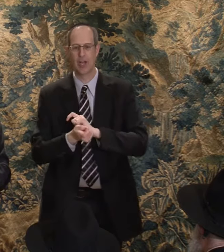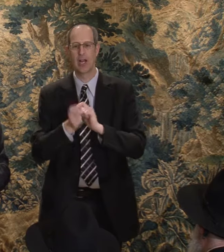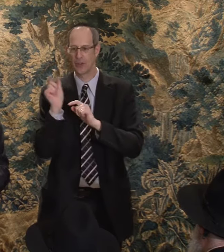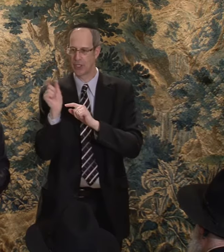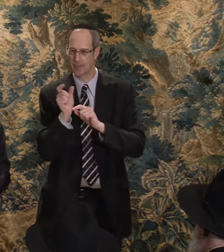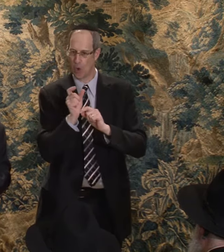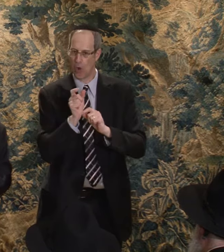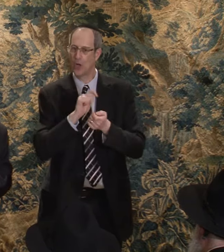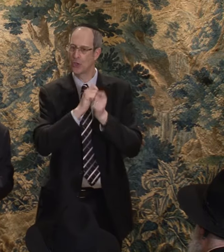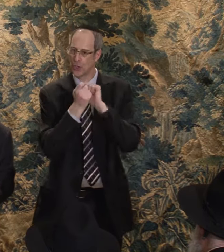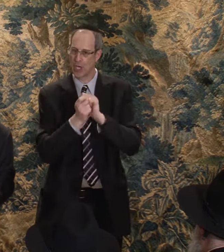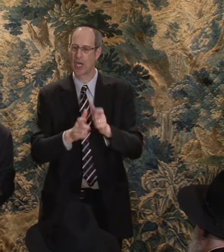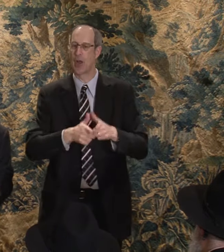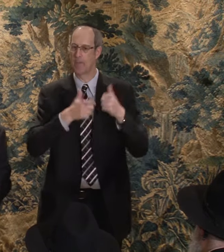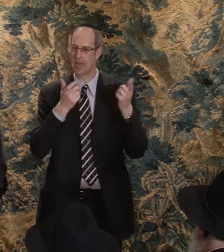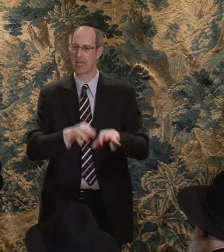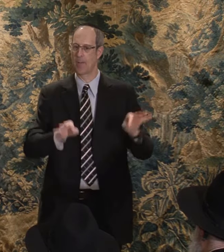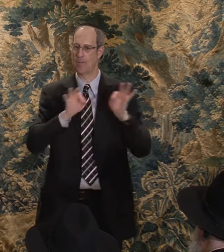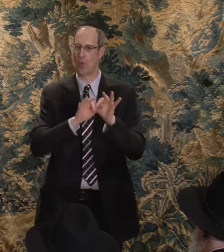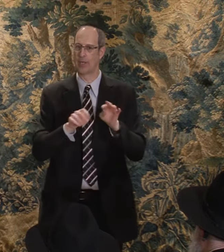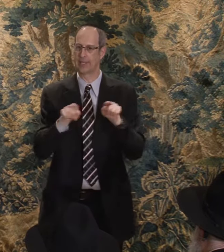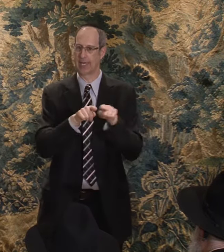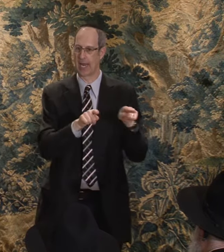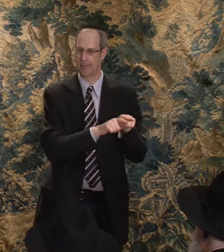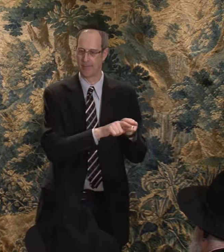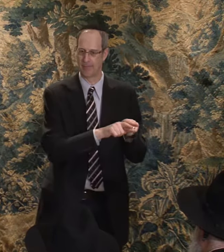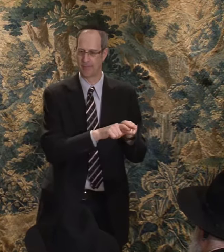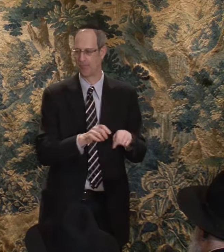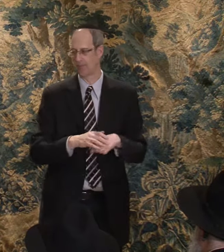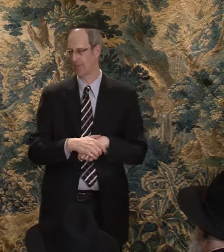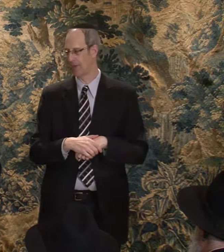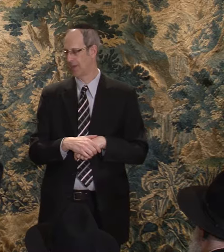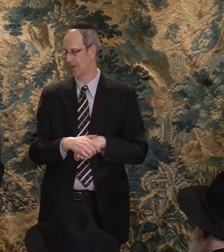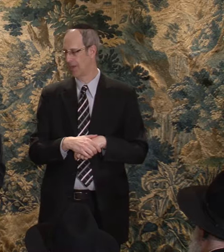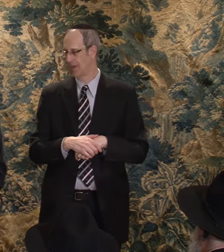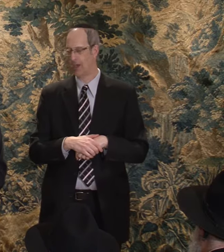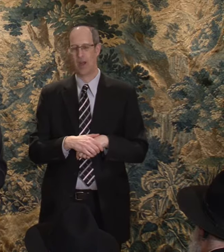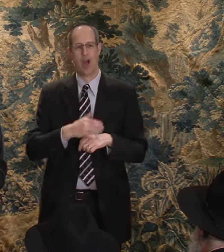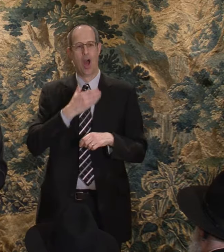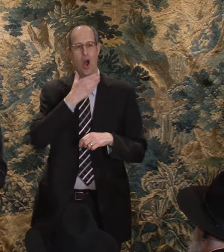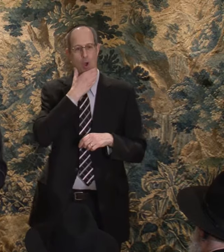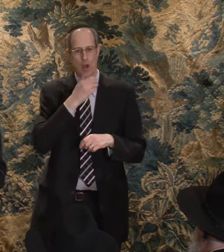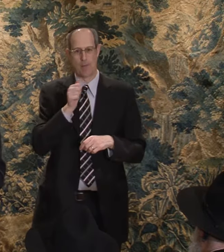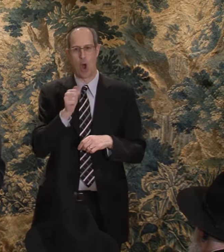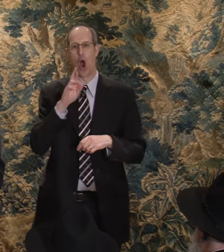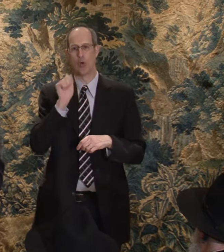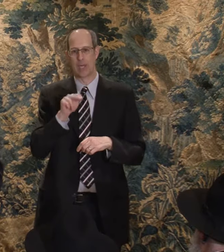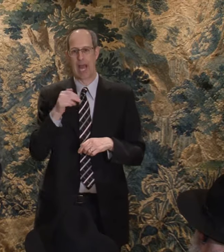you'll change into big things as well you know Rob Arrhenius akasha and it's a